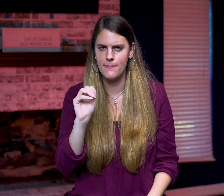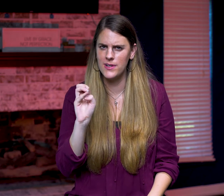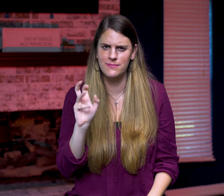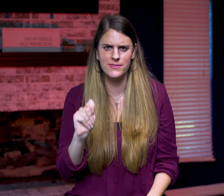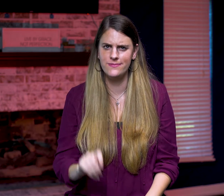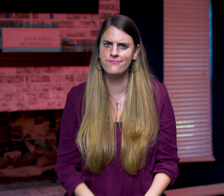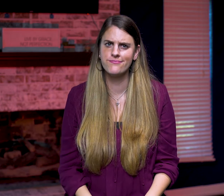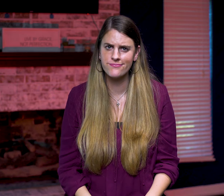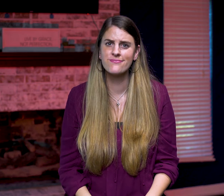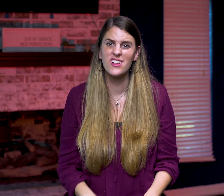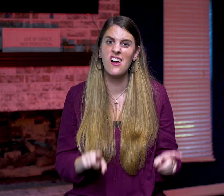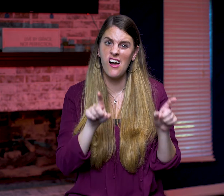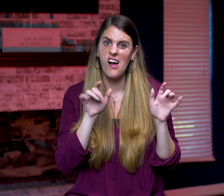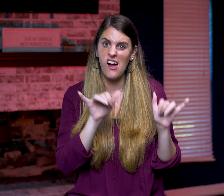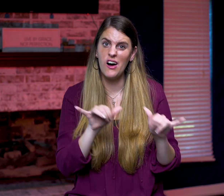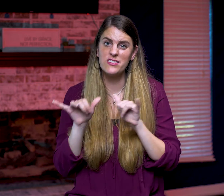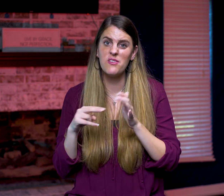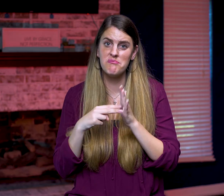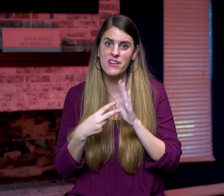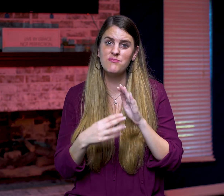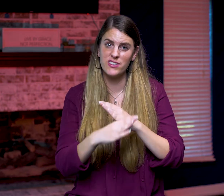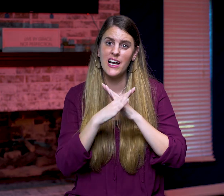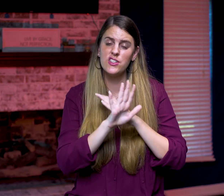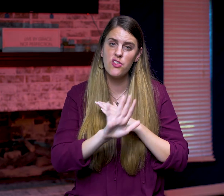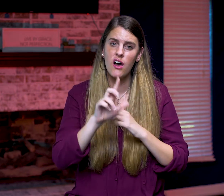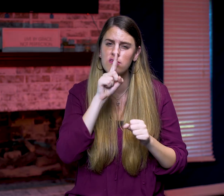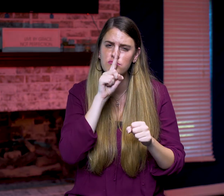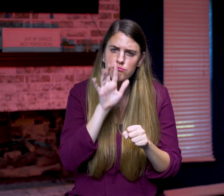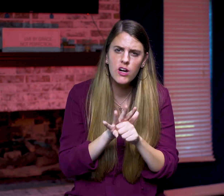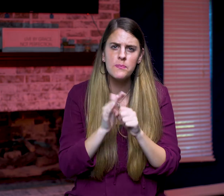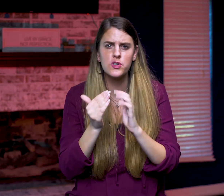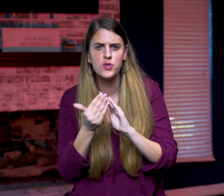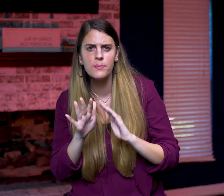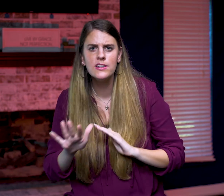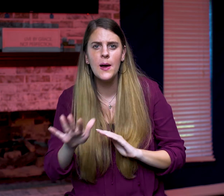but also as a means of protecting their covenant